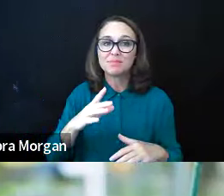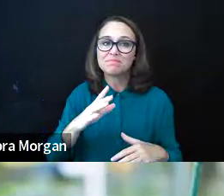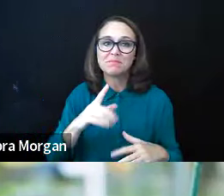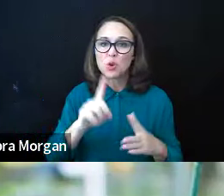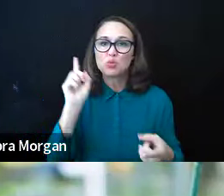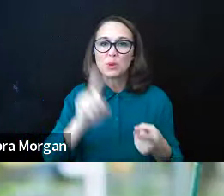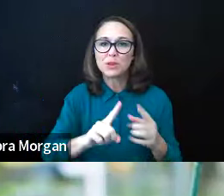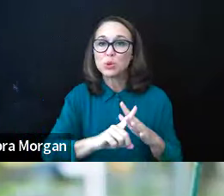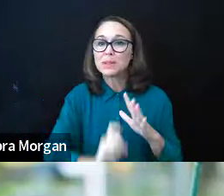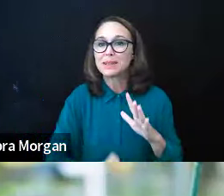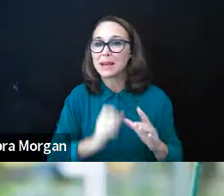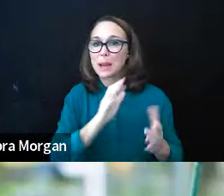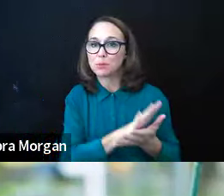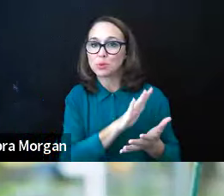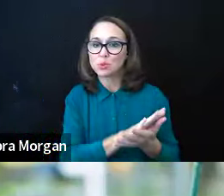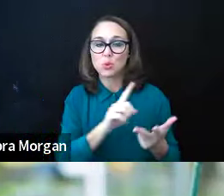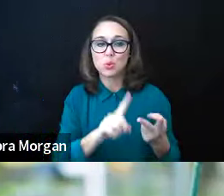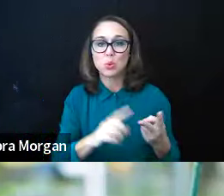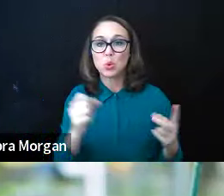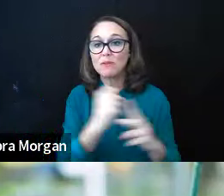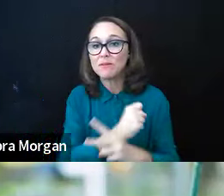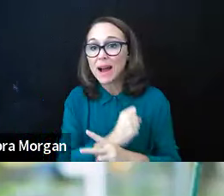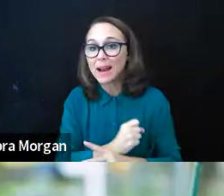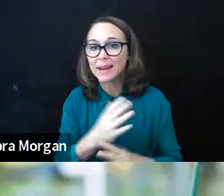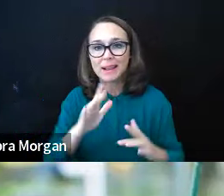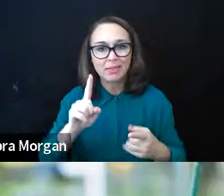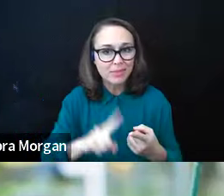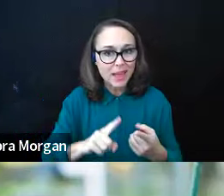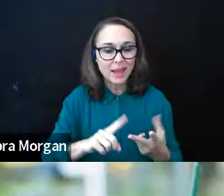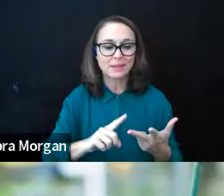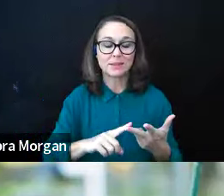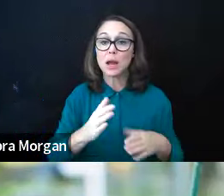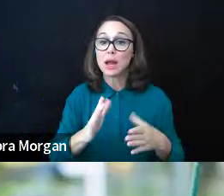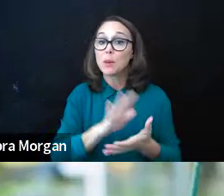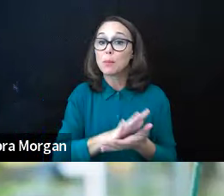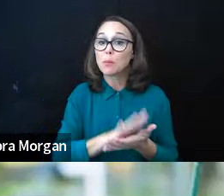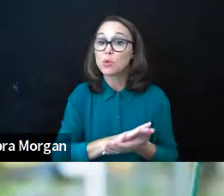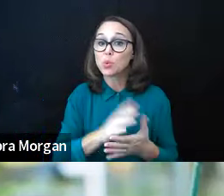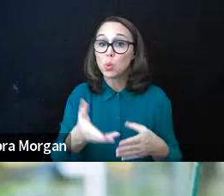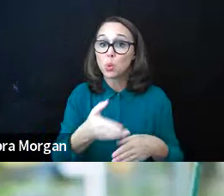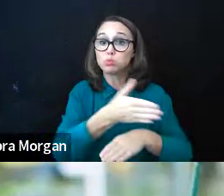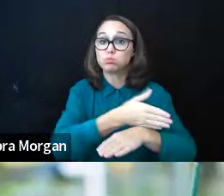in fighting. They show improvements in academic performance, parent-child relationships, student